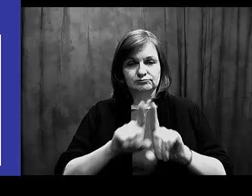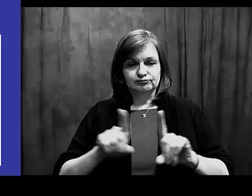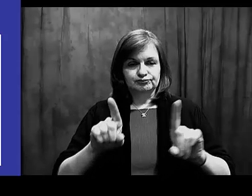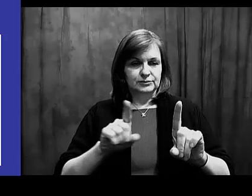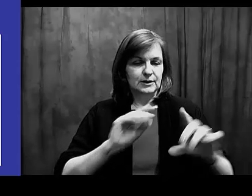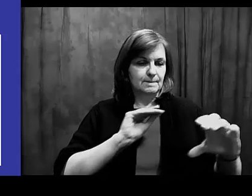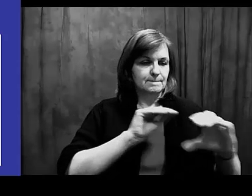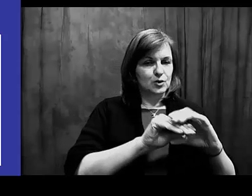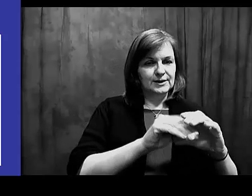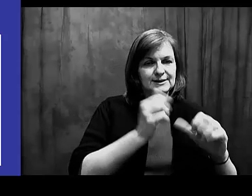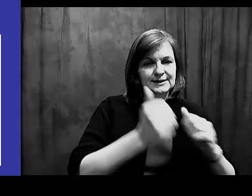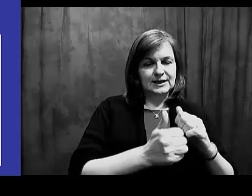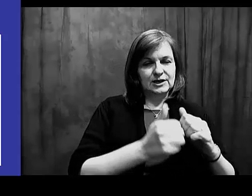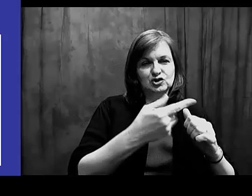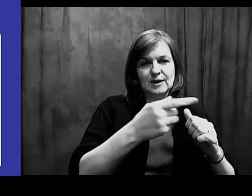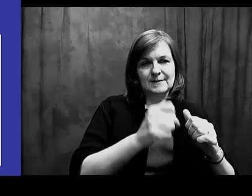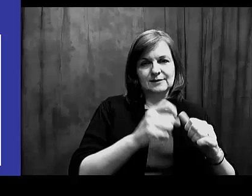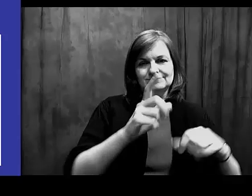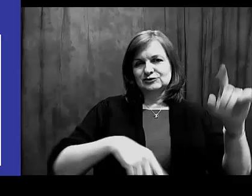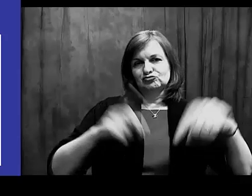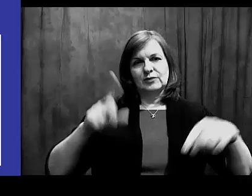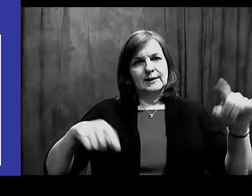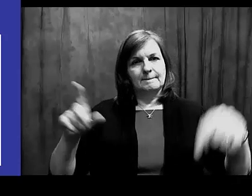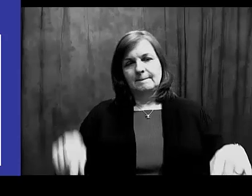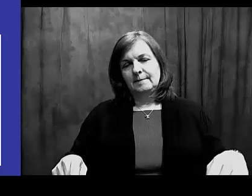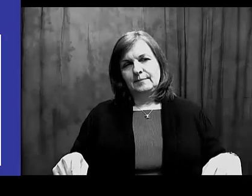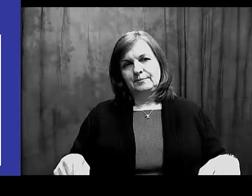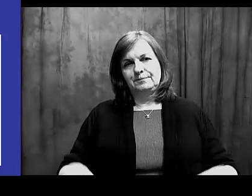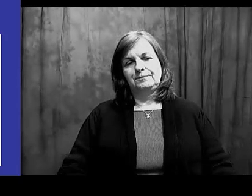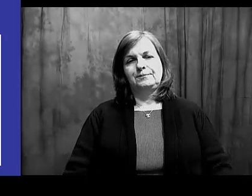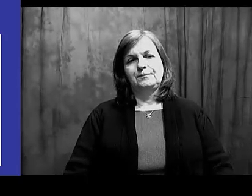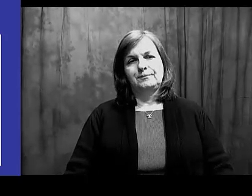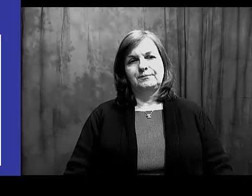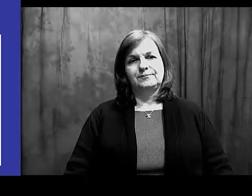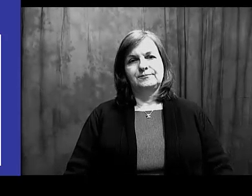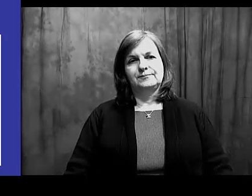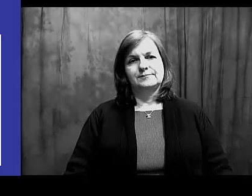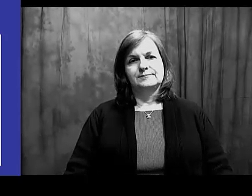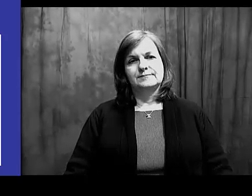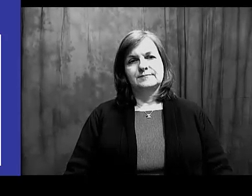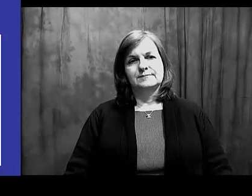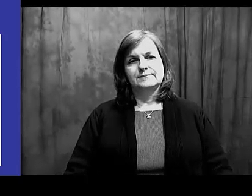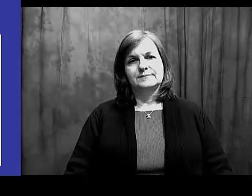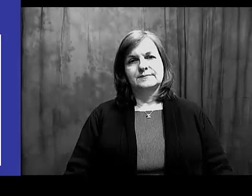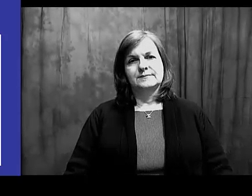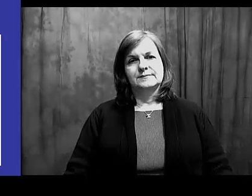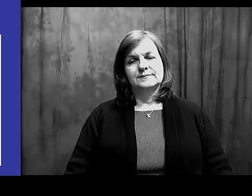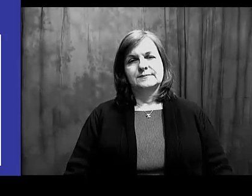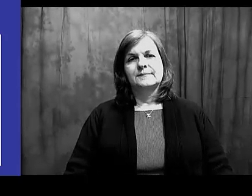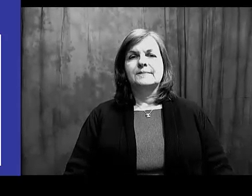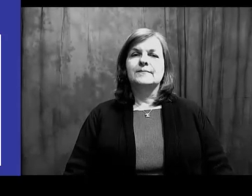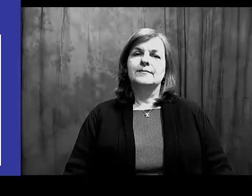the chromosomes that are placed into those gametes are random